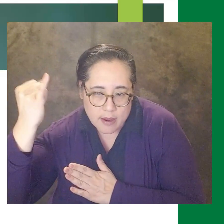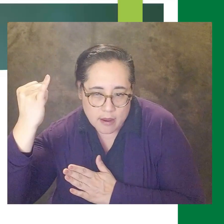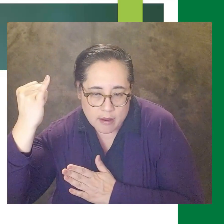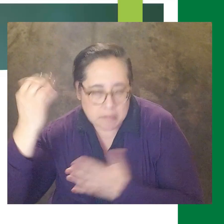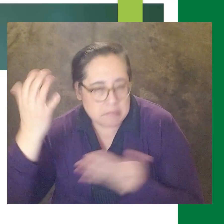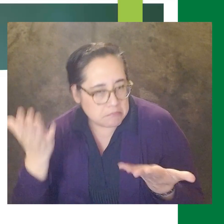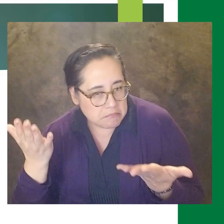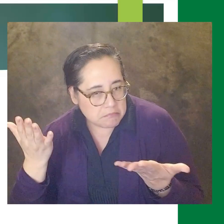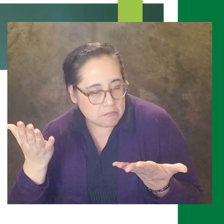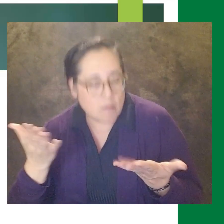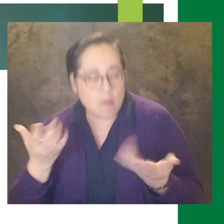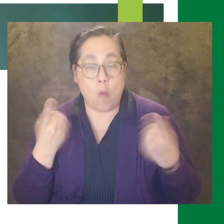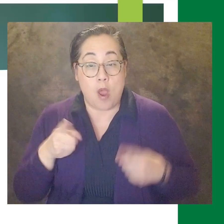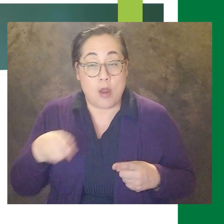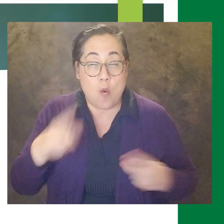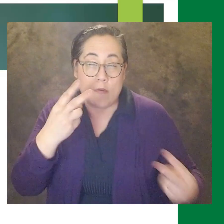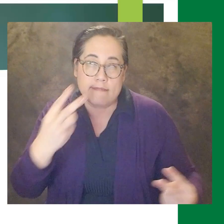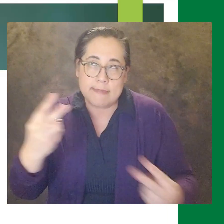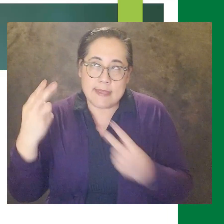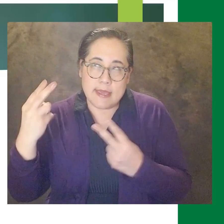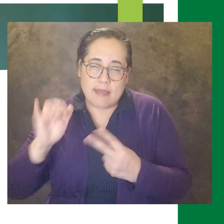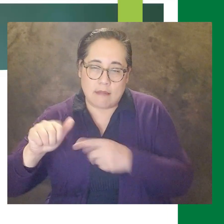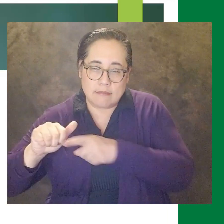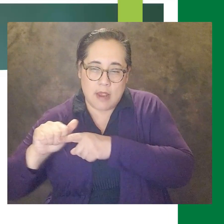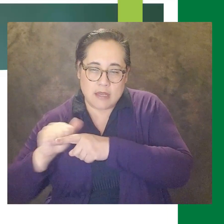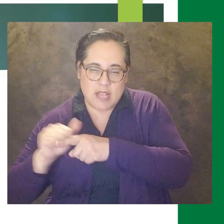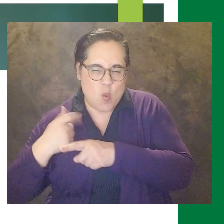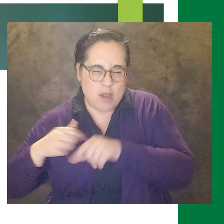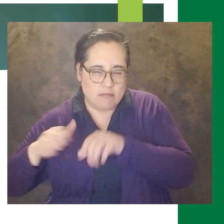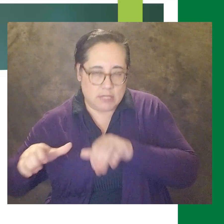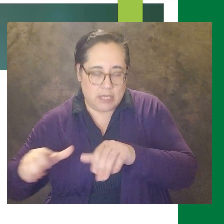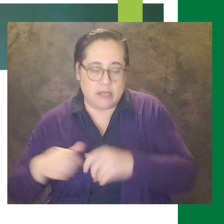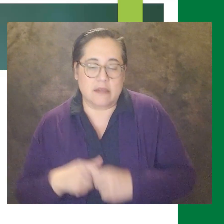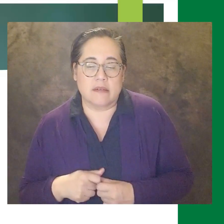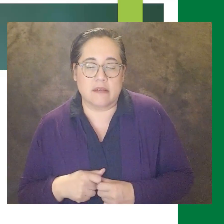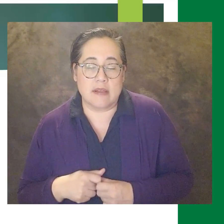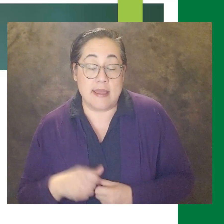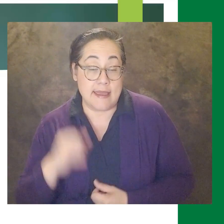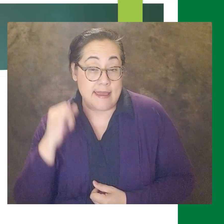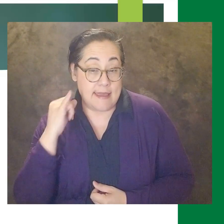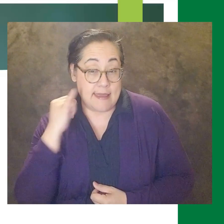When you think back to the exercises that we did, if you weren't able to follow along,